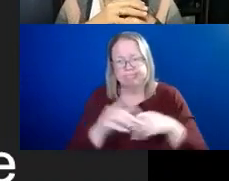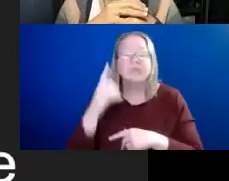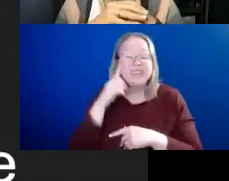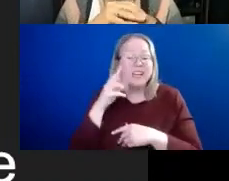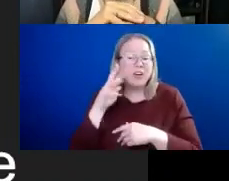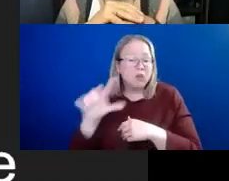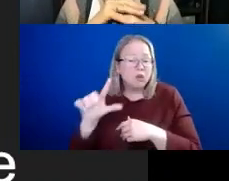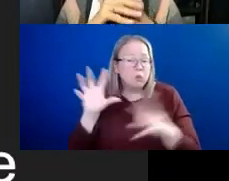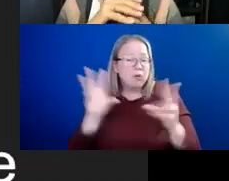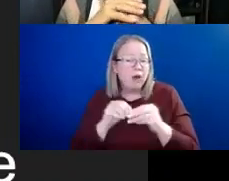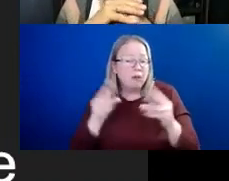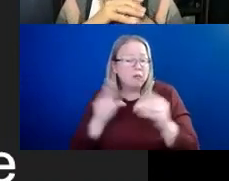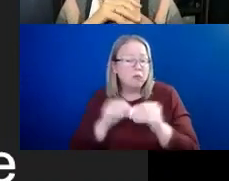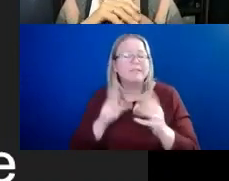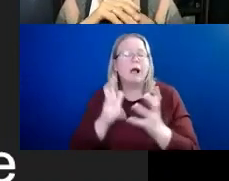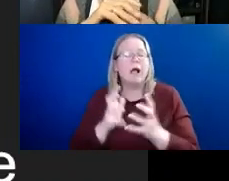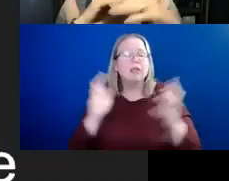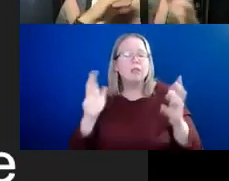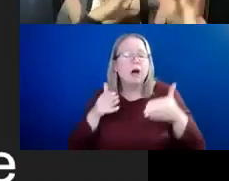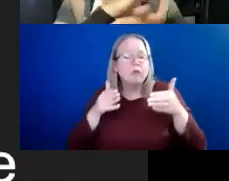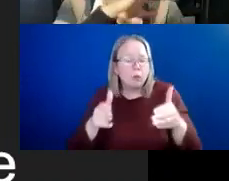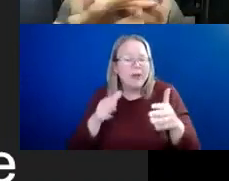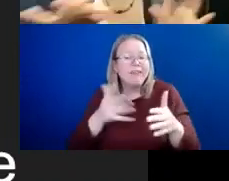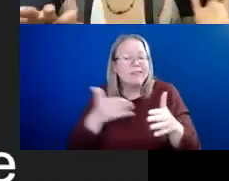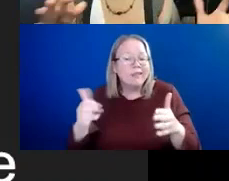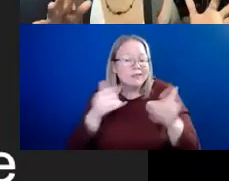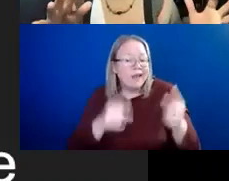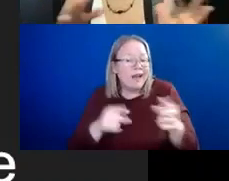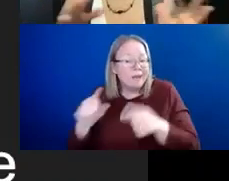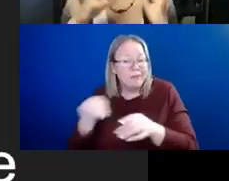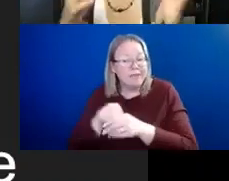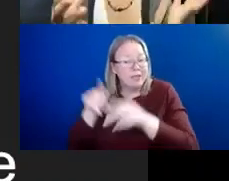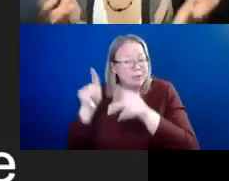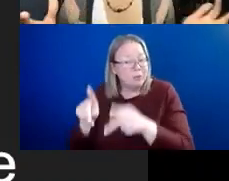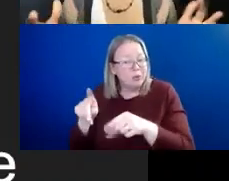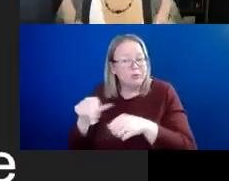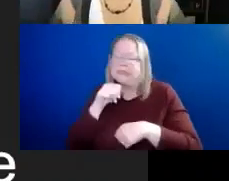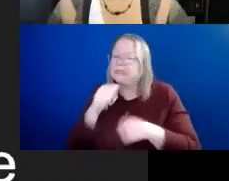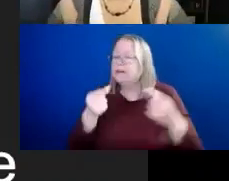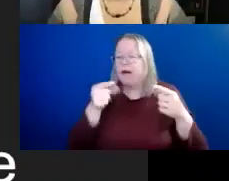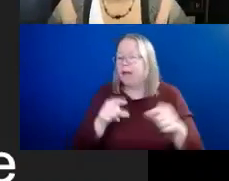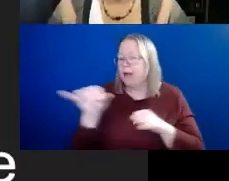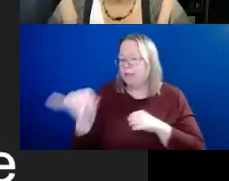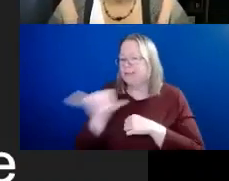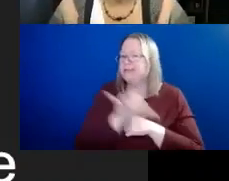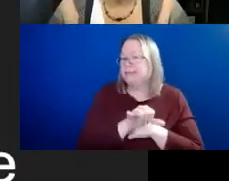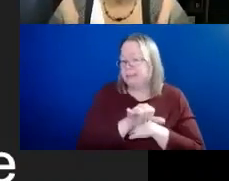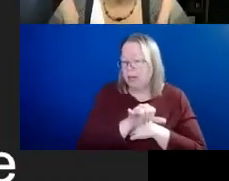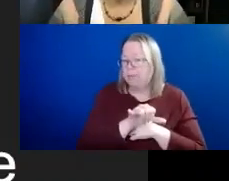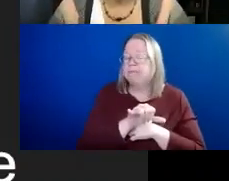conference there's just a lot of ways 13:22:30 that when things are in person that just don't happen the same way. That can create access